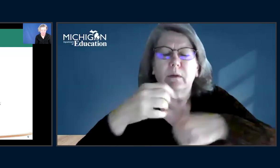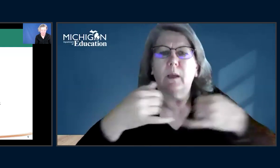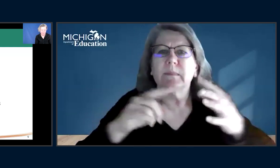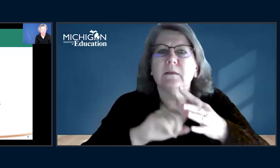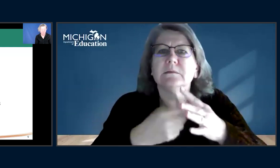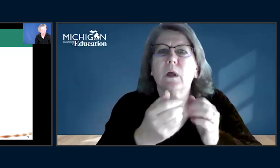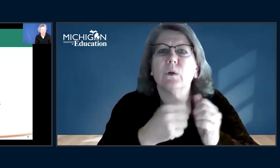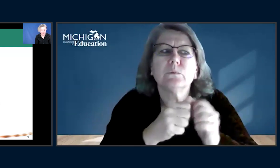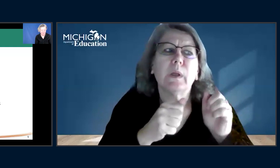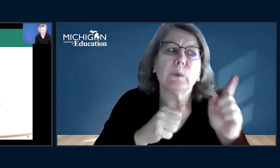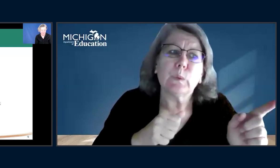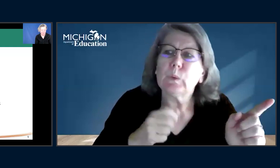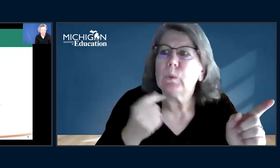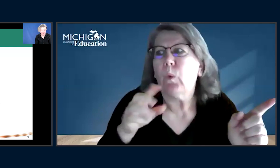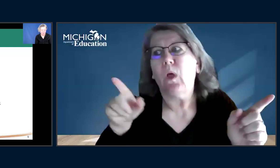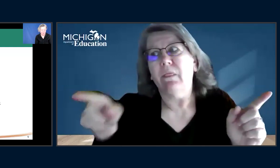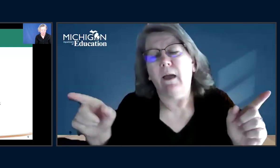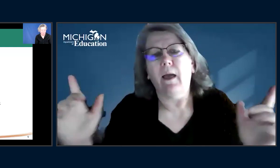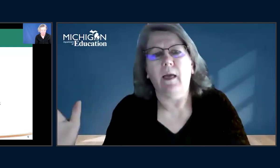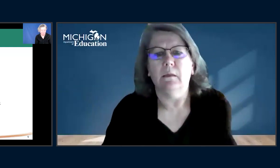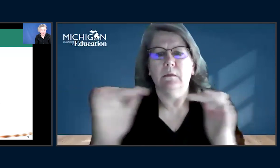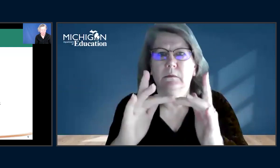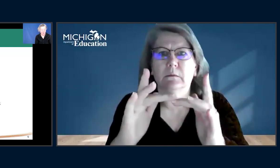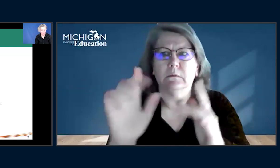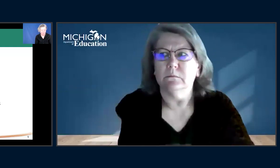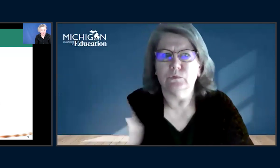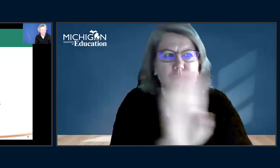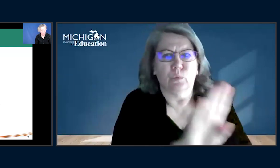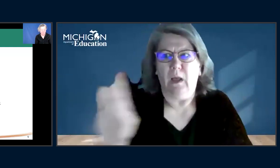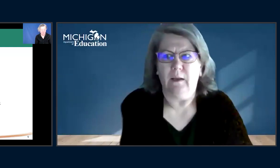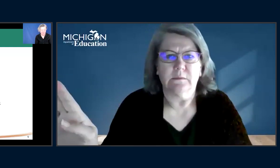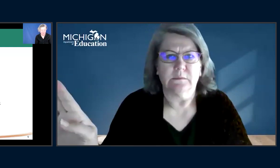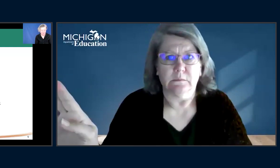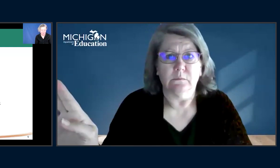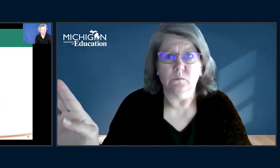the information is available. Your timeline would start with whoever it was when they made that connection